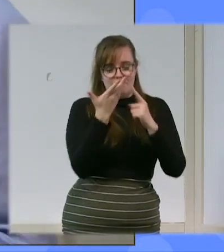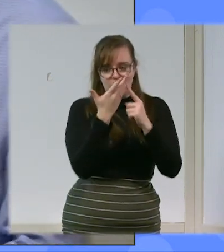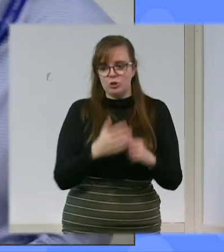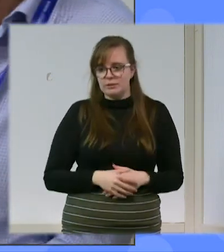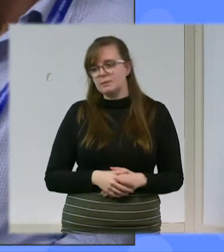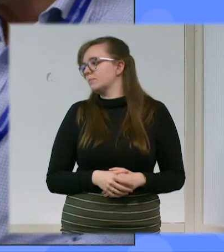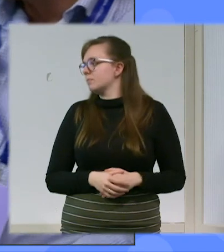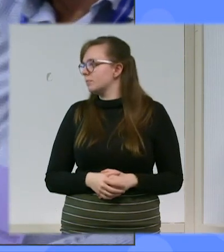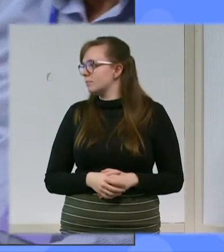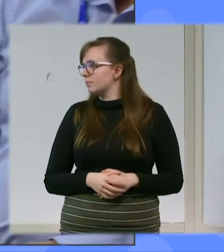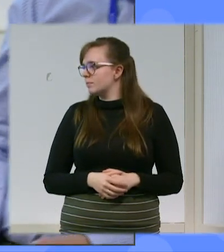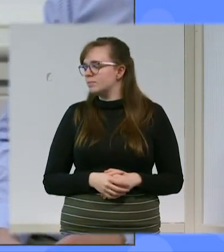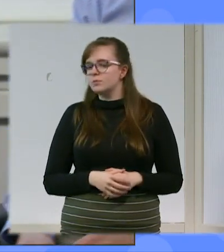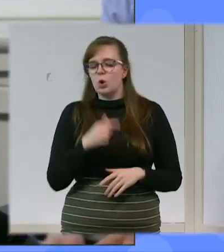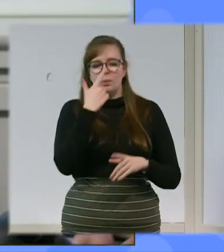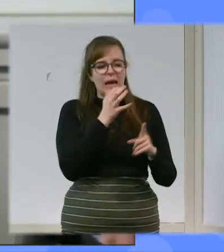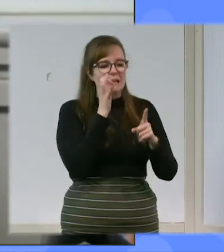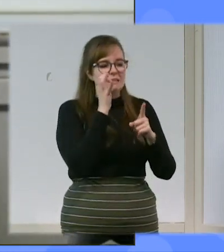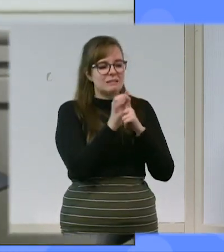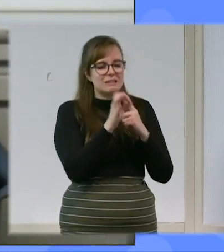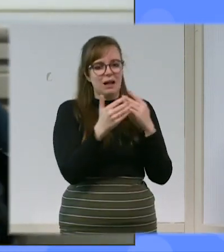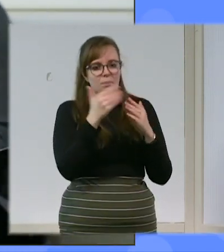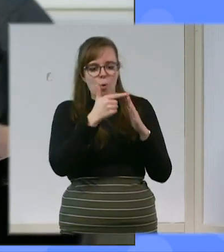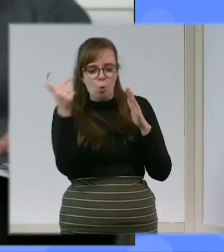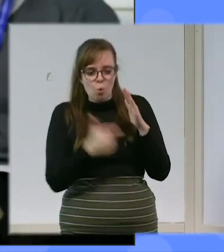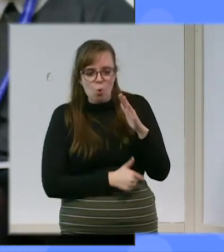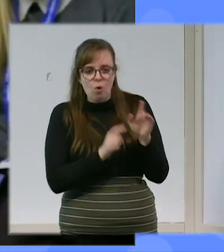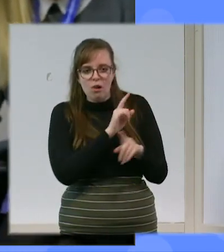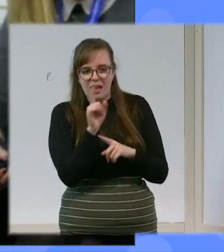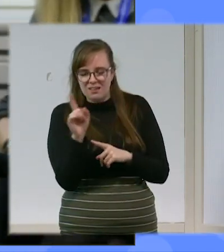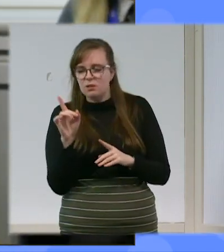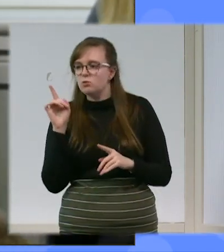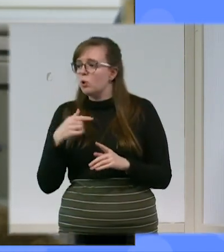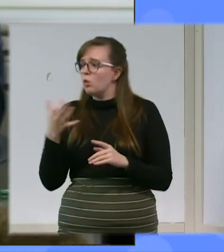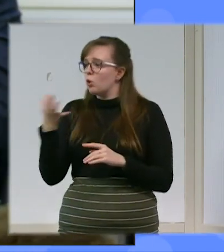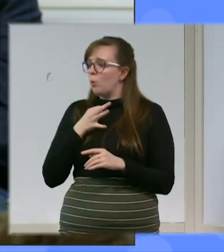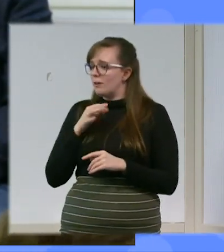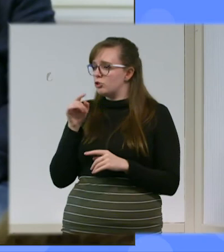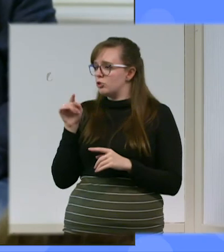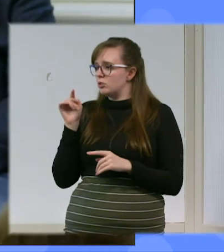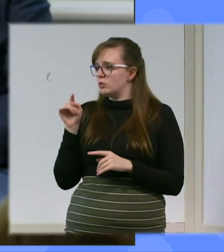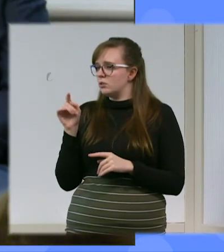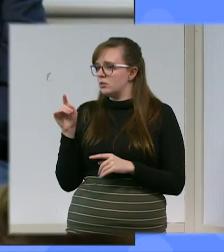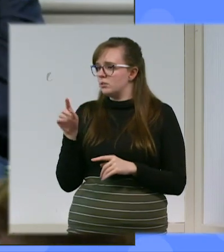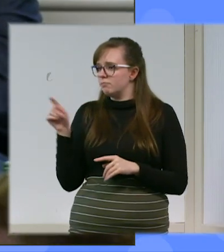in the rooms as we go along with particular contexts so there's a question at the front and then one from the side which I think we'll have to